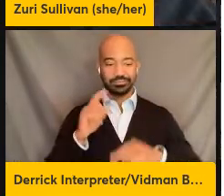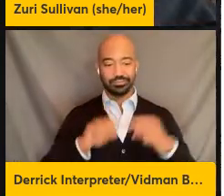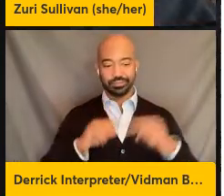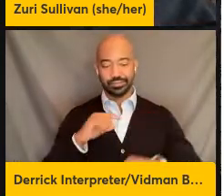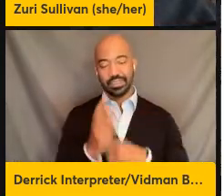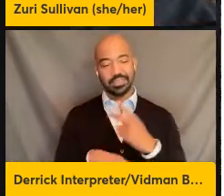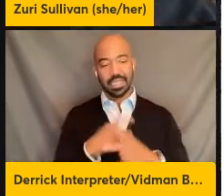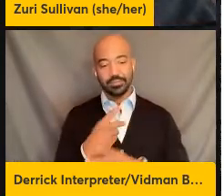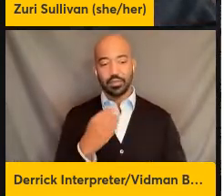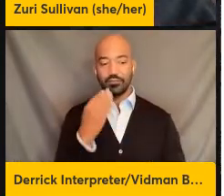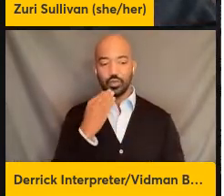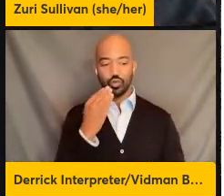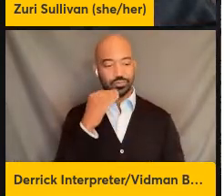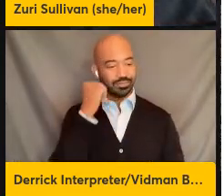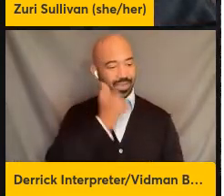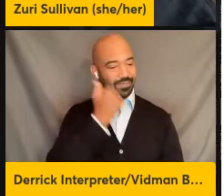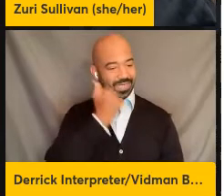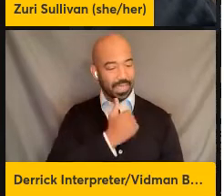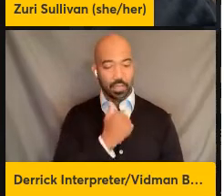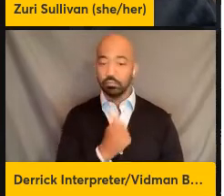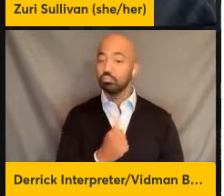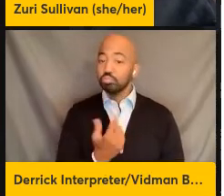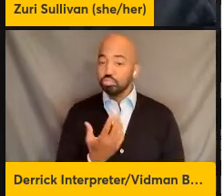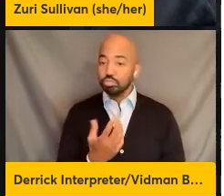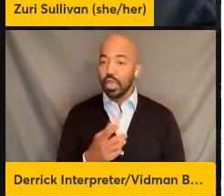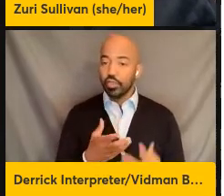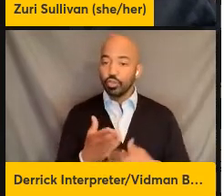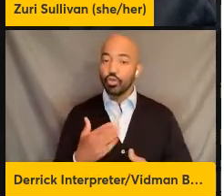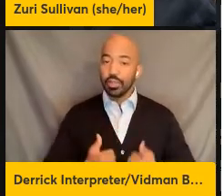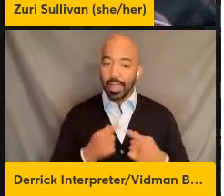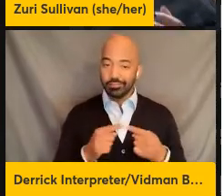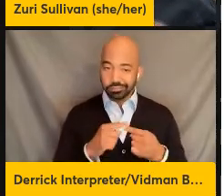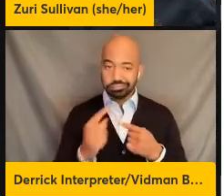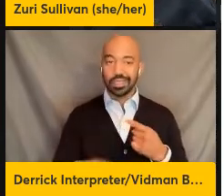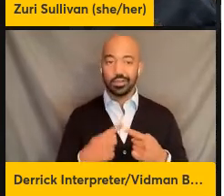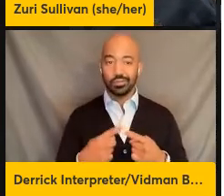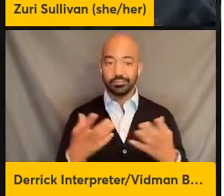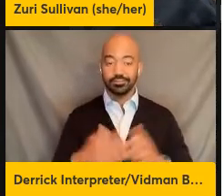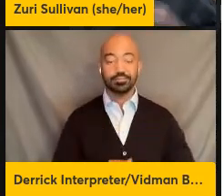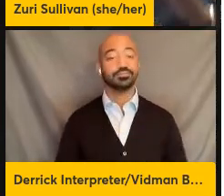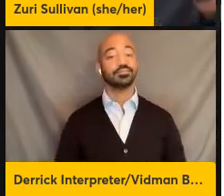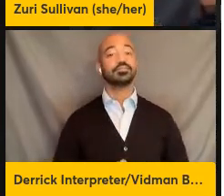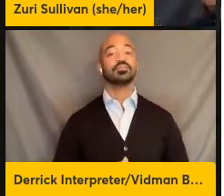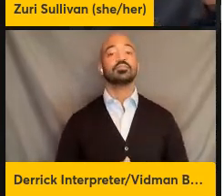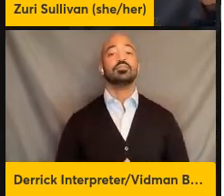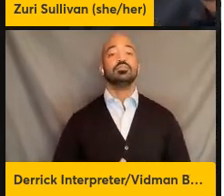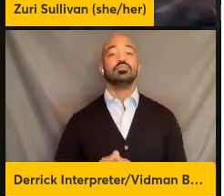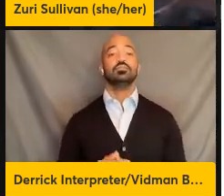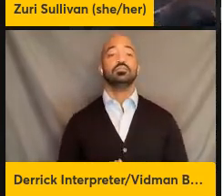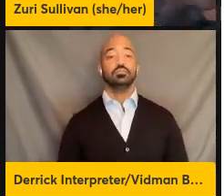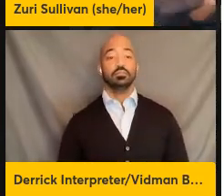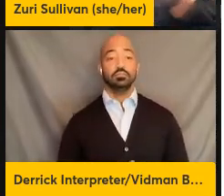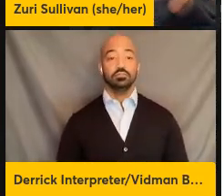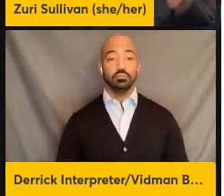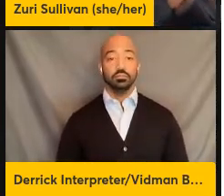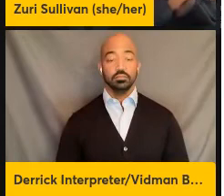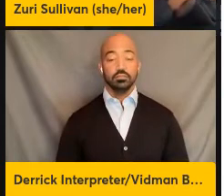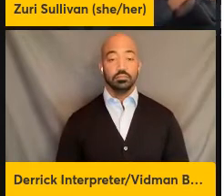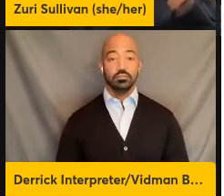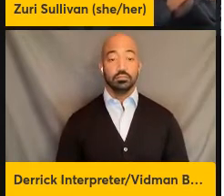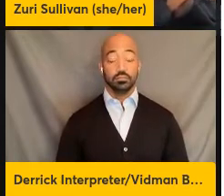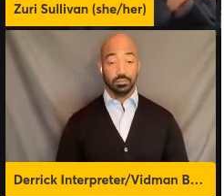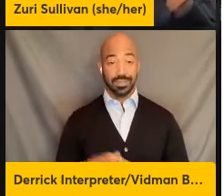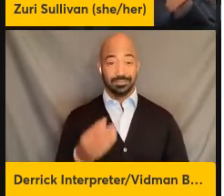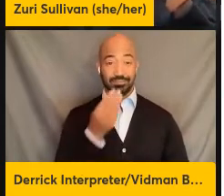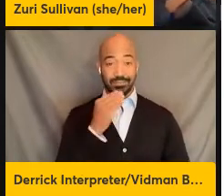day and throughout our lives. And it's interesting to note that the existence of these diverse diets, over the course of